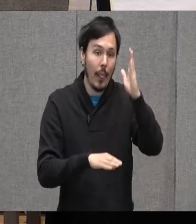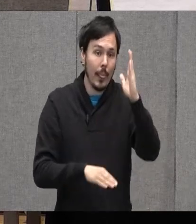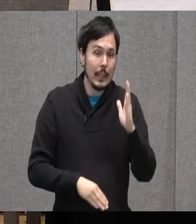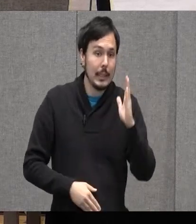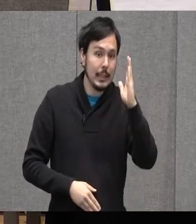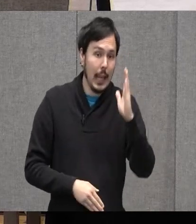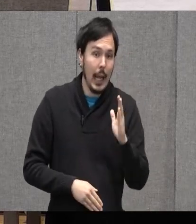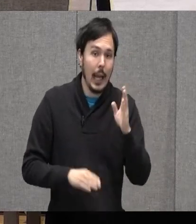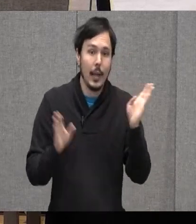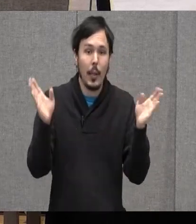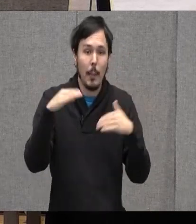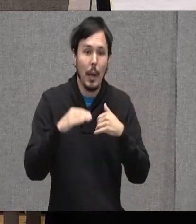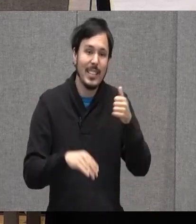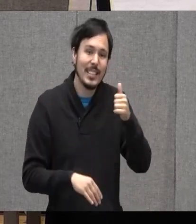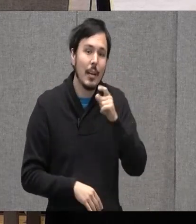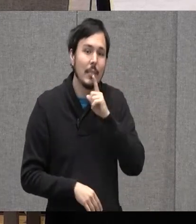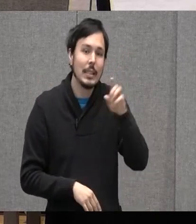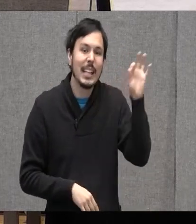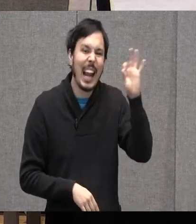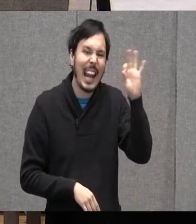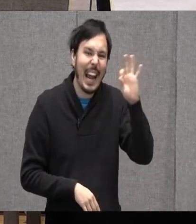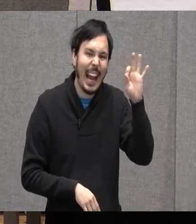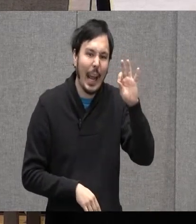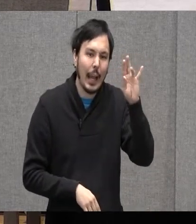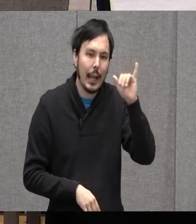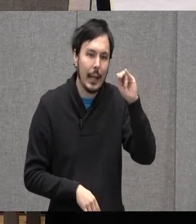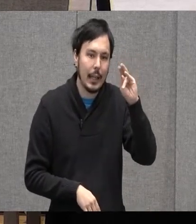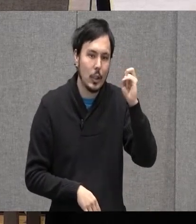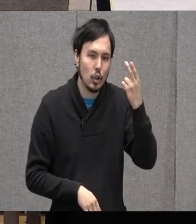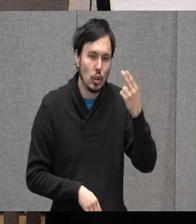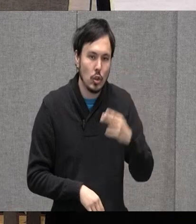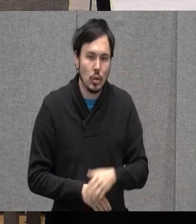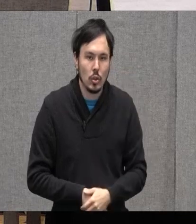So we'll go ahead and let's get out quantities again.